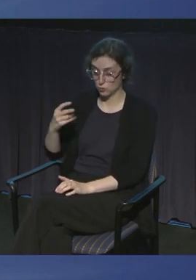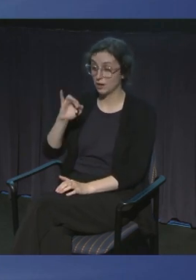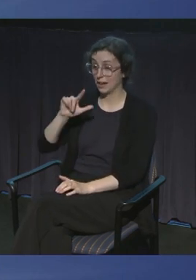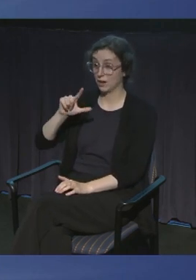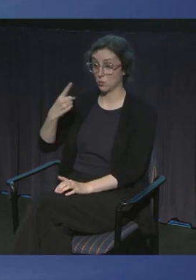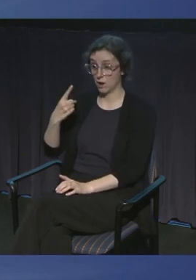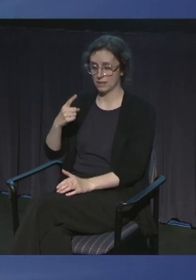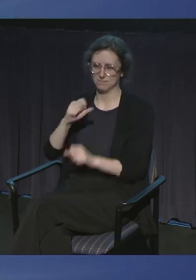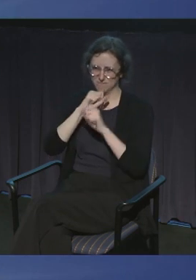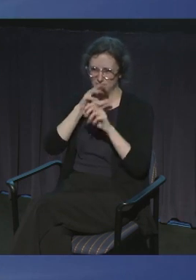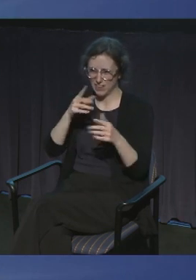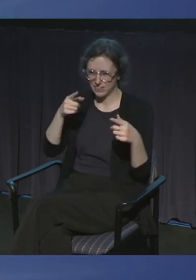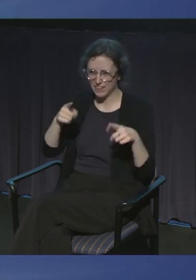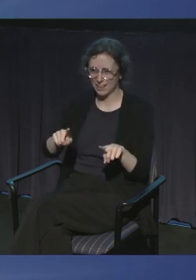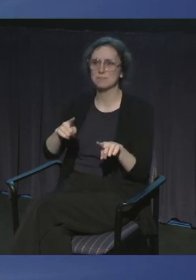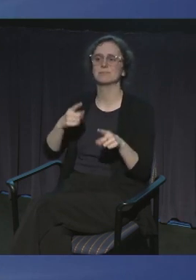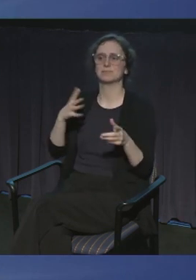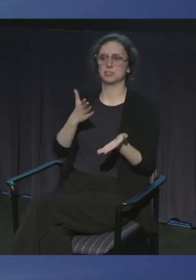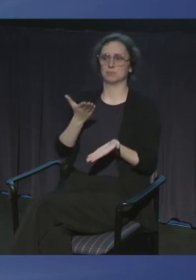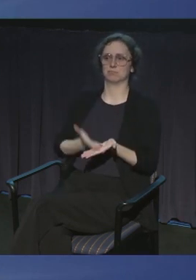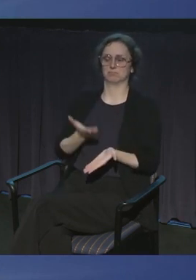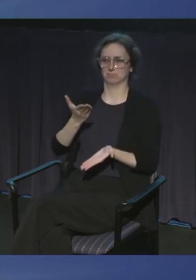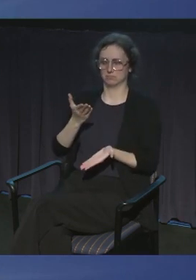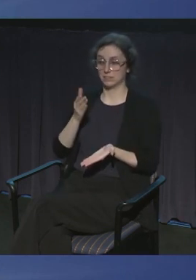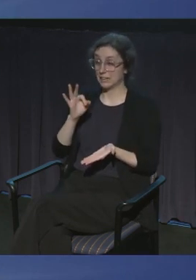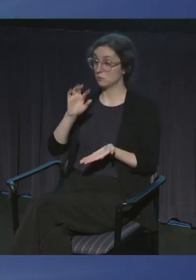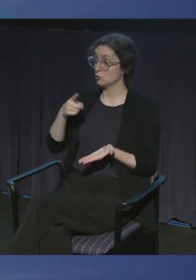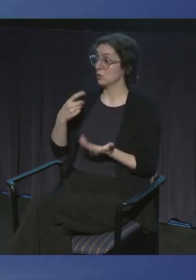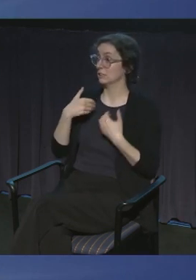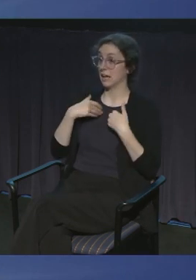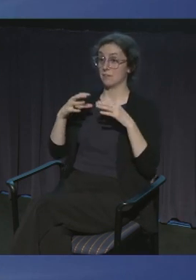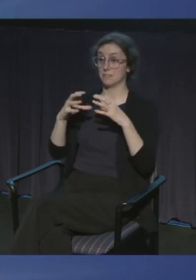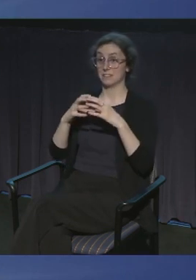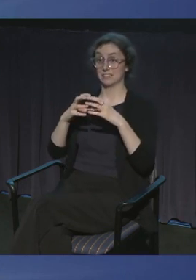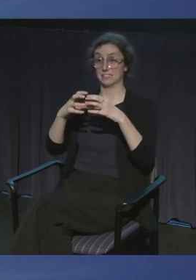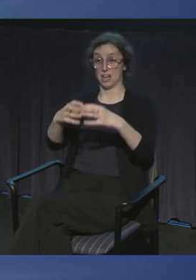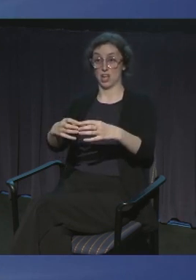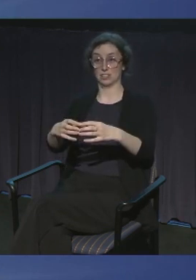AS I INDICATED. SO IT WE JUST HAVE THESE CELLS SEPARATELY THEY CANNOT PRODUCE IL-1, EVEN